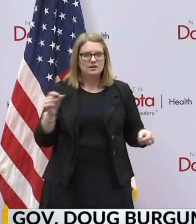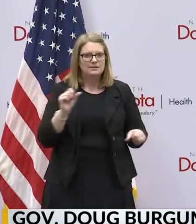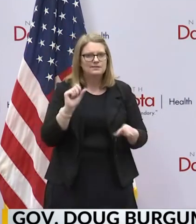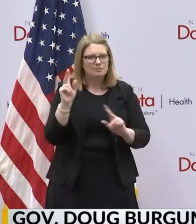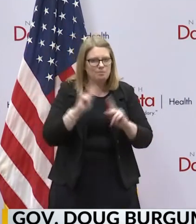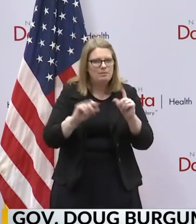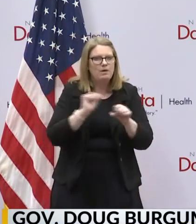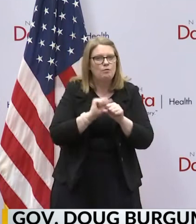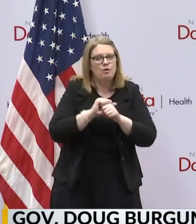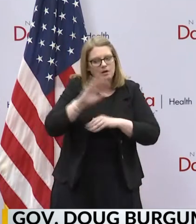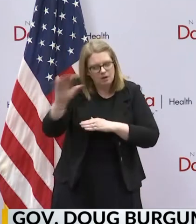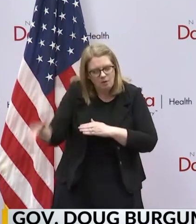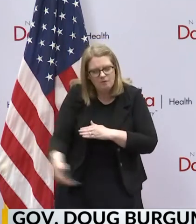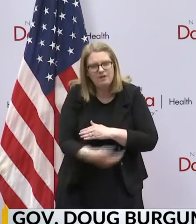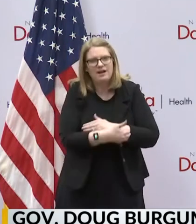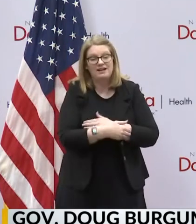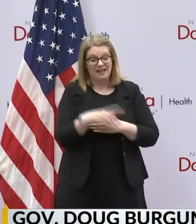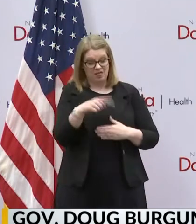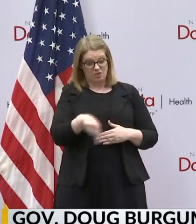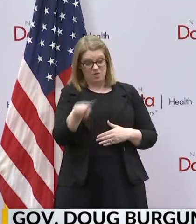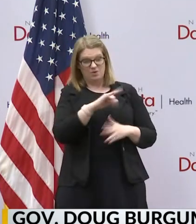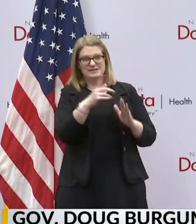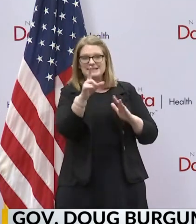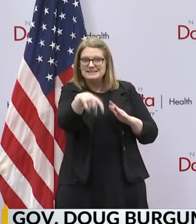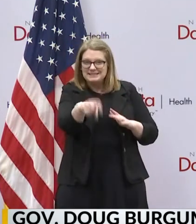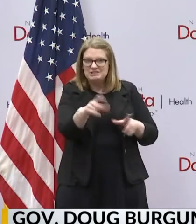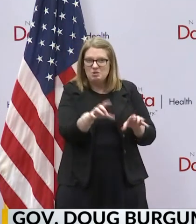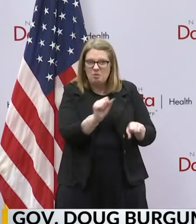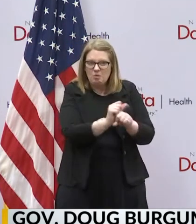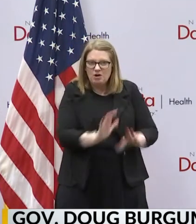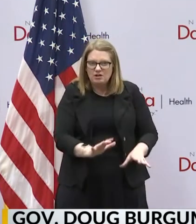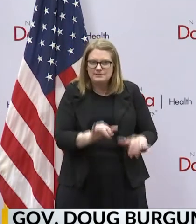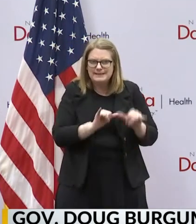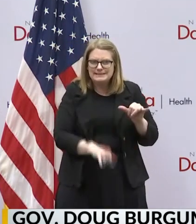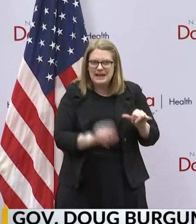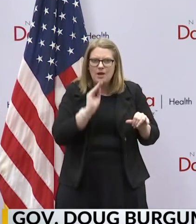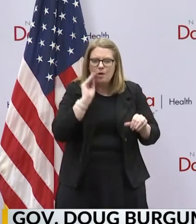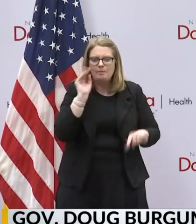THOSE SHELVES, AND IN MANY CASES, THESE FRONT-LINE ESSENTIAL WORKERS HAVE NOT BEEN